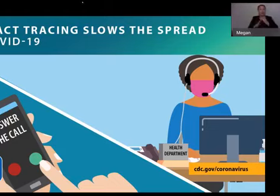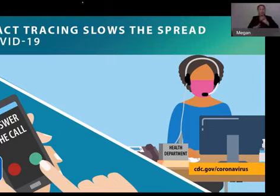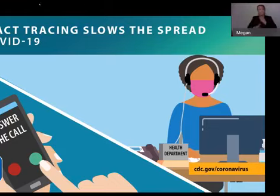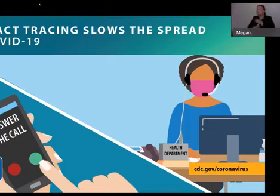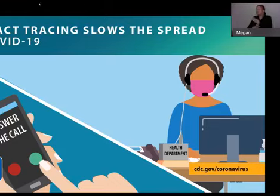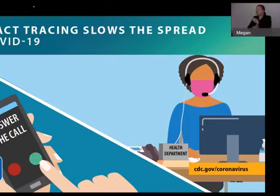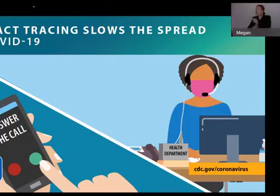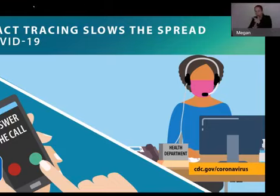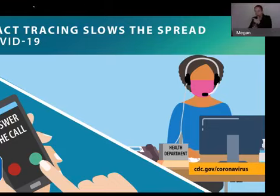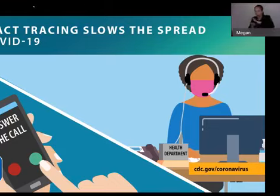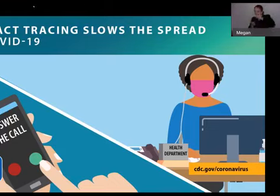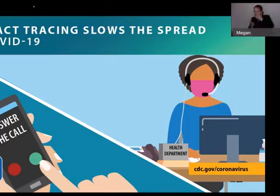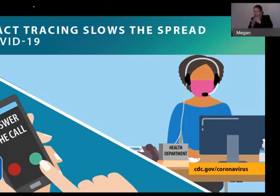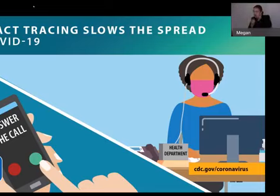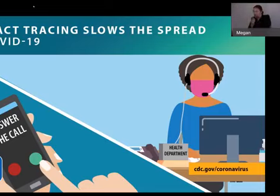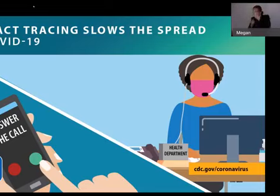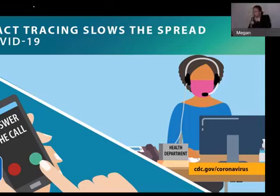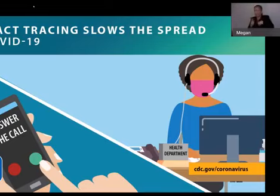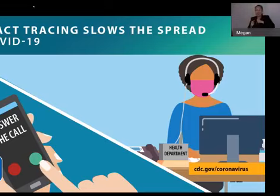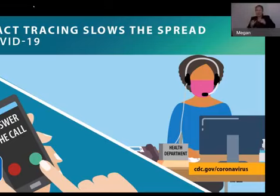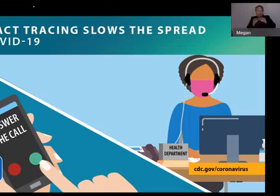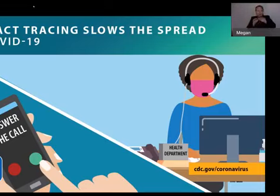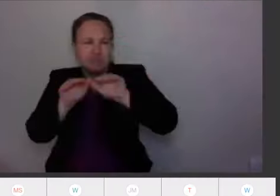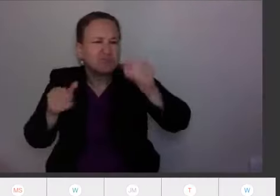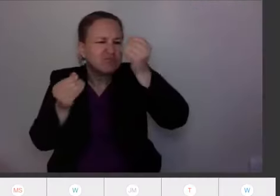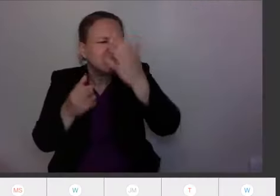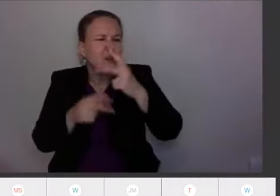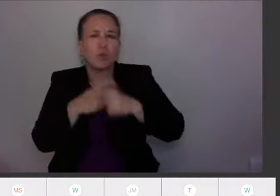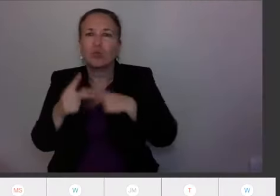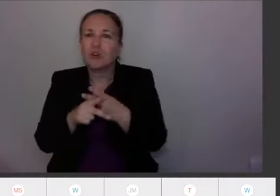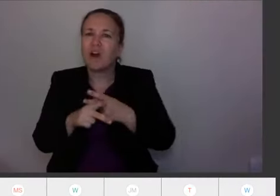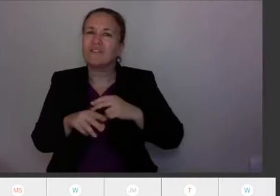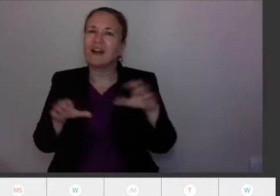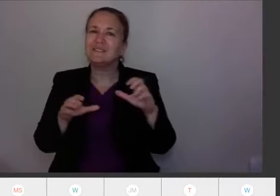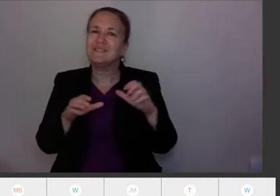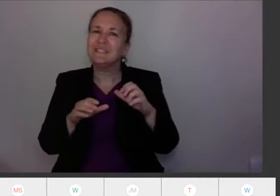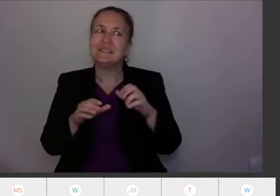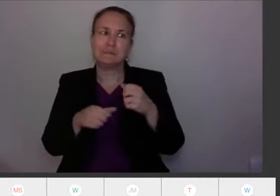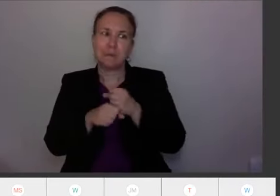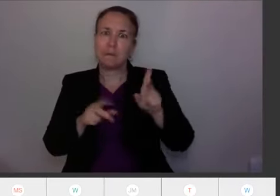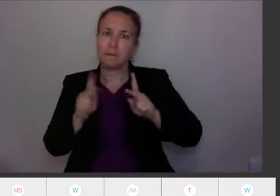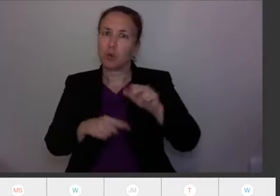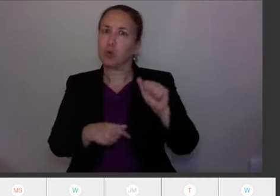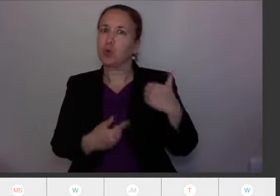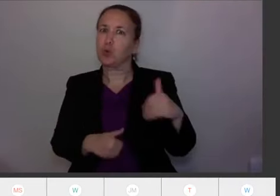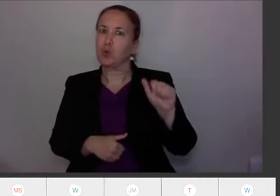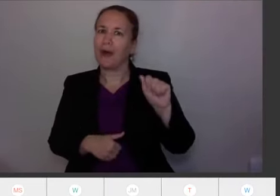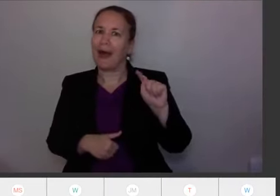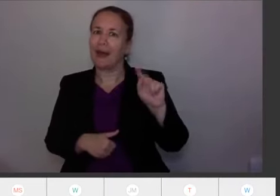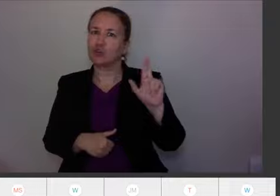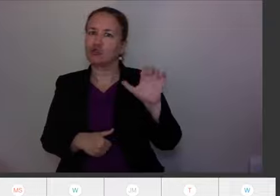can let you know what type of activities are putting individuals at risk and before i give today's contact